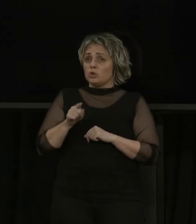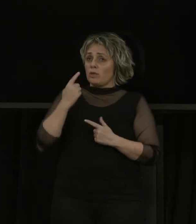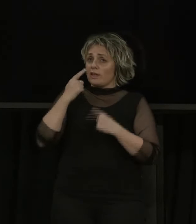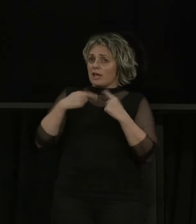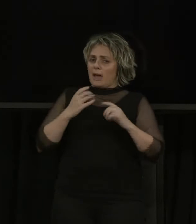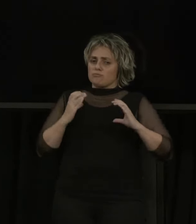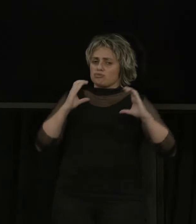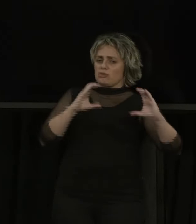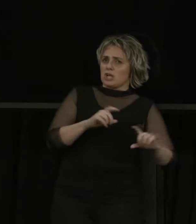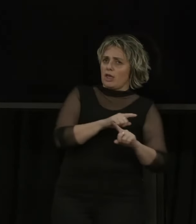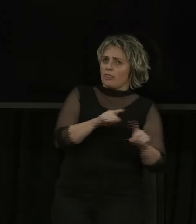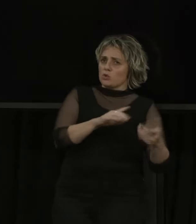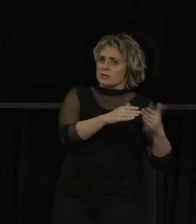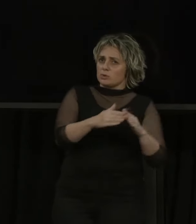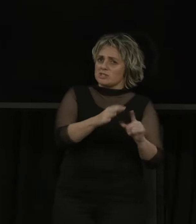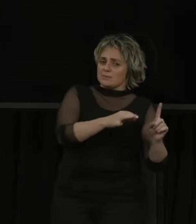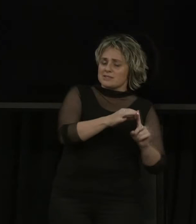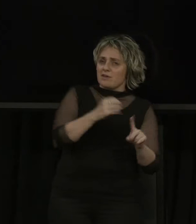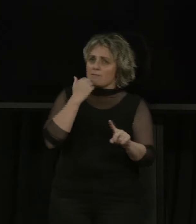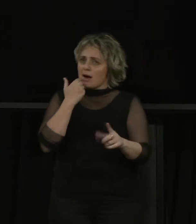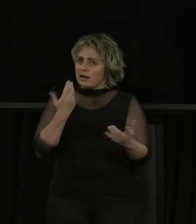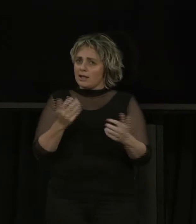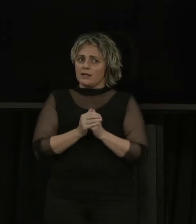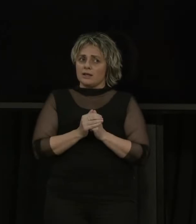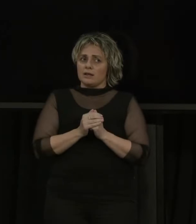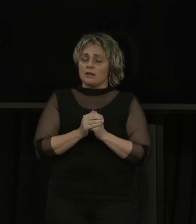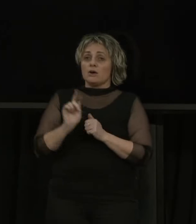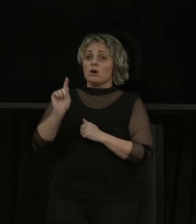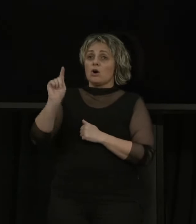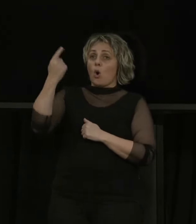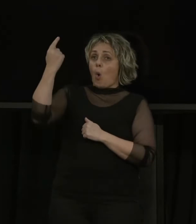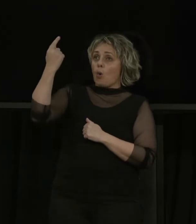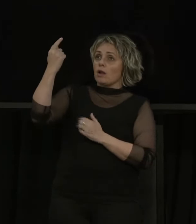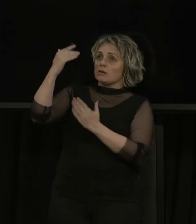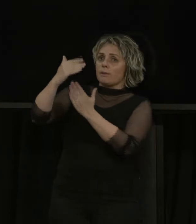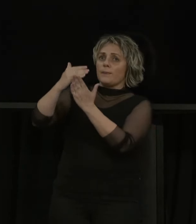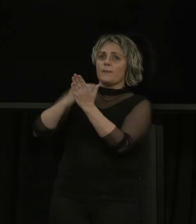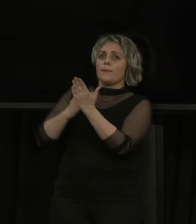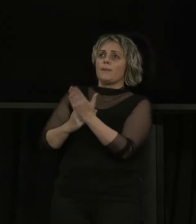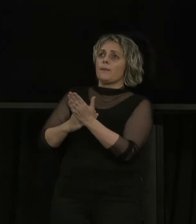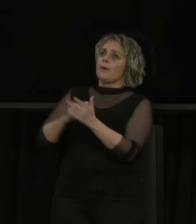are concerns , do